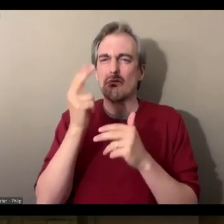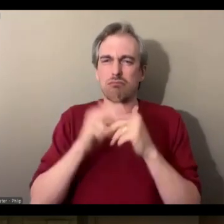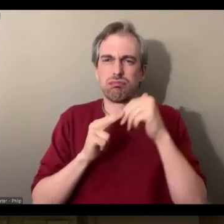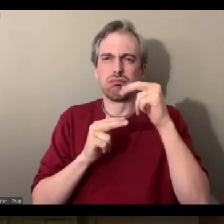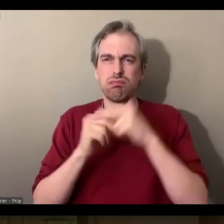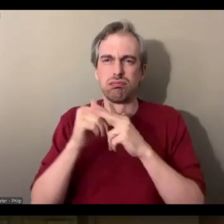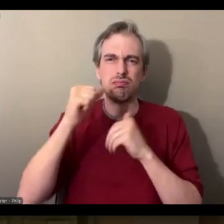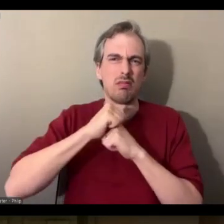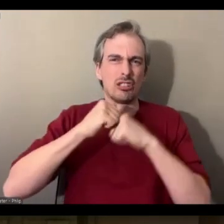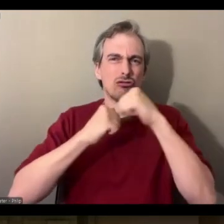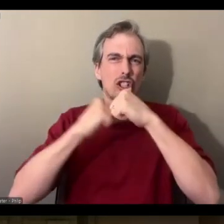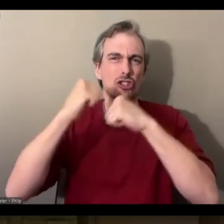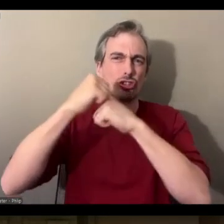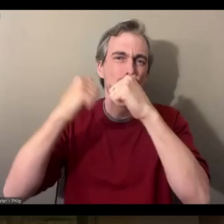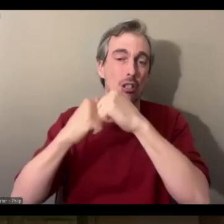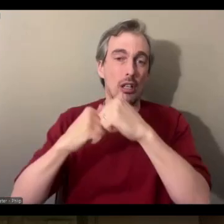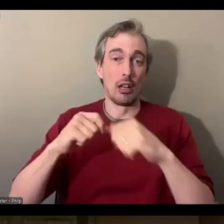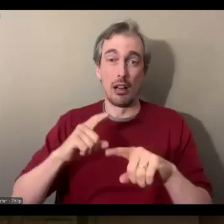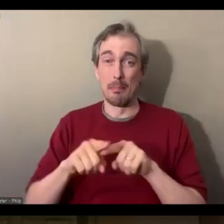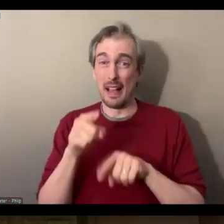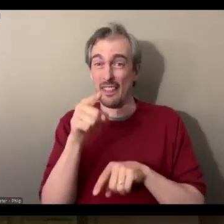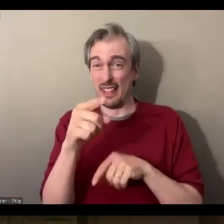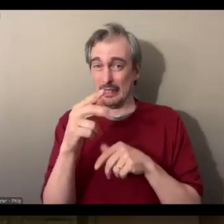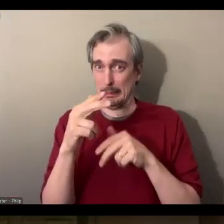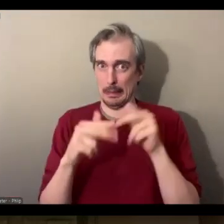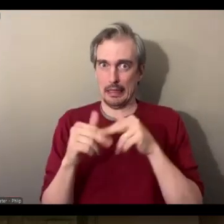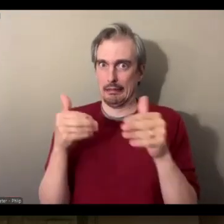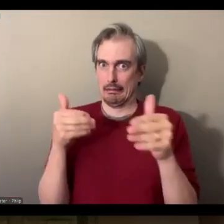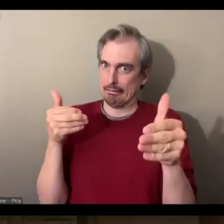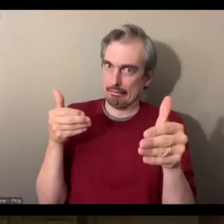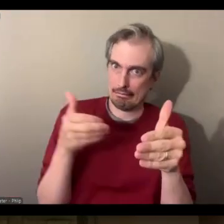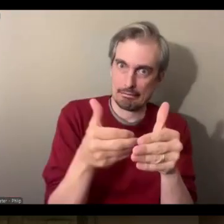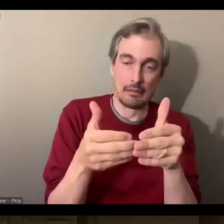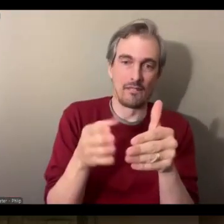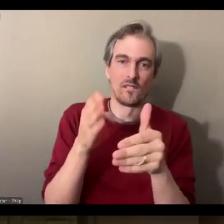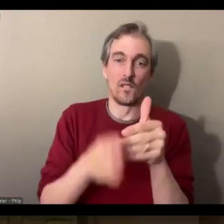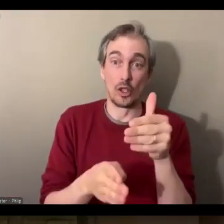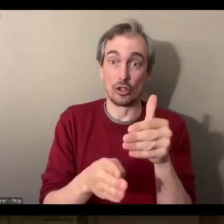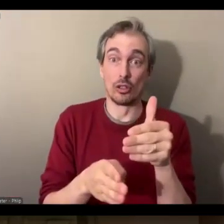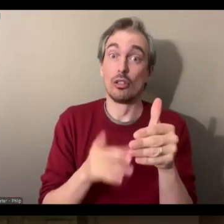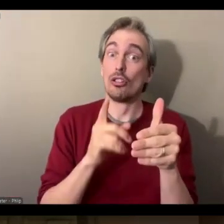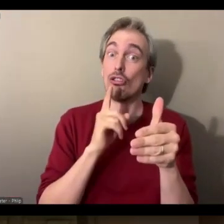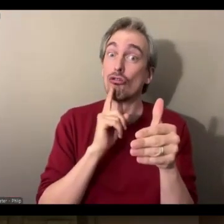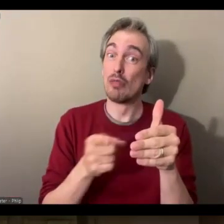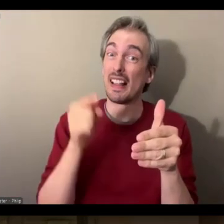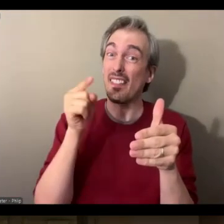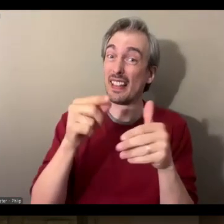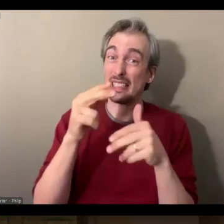of this building. This building has been under construction for almost 5 years at this point.